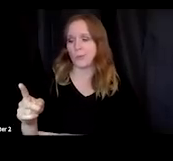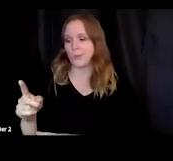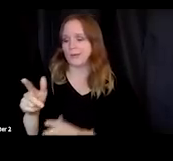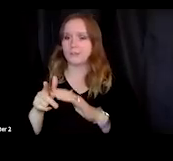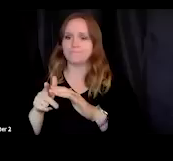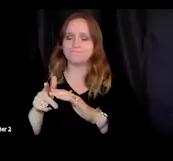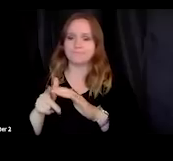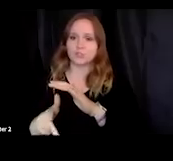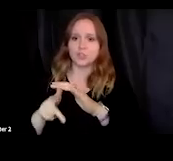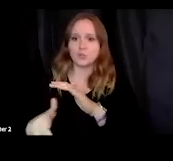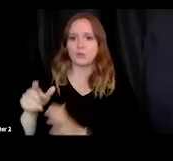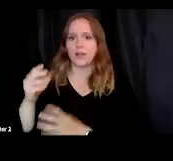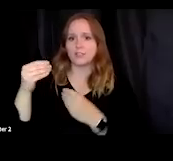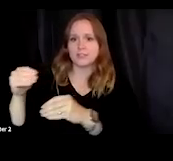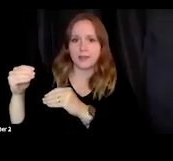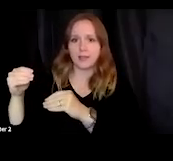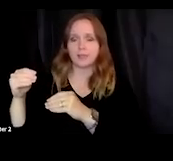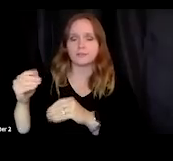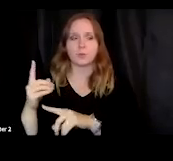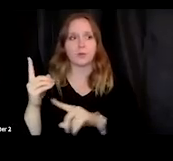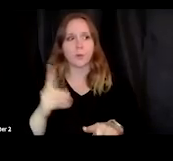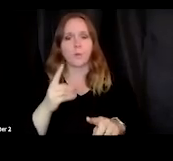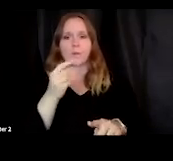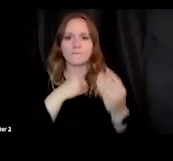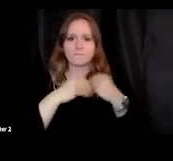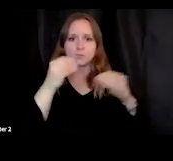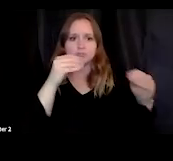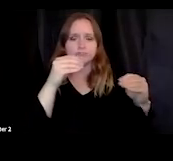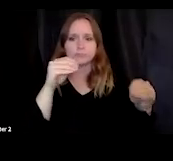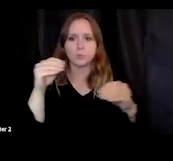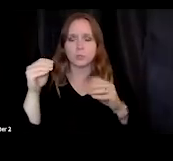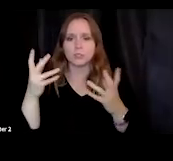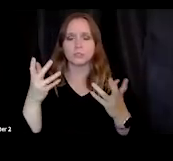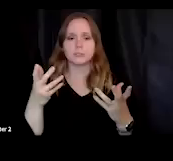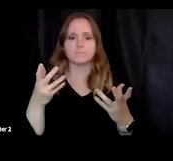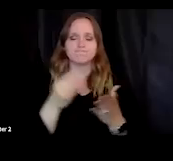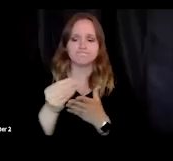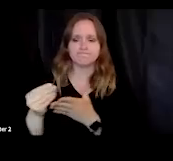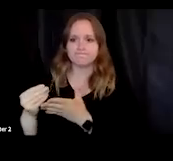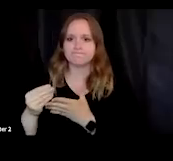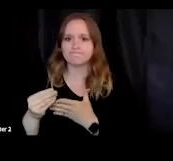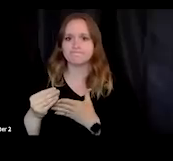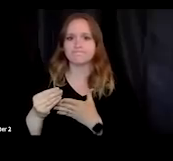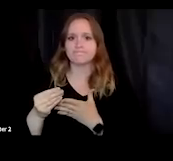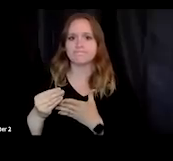are at the grocery store every day shopping the sales. When they get to be known in their community,